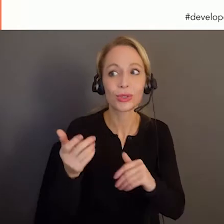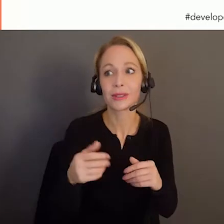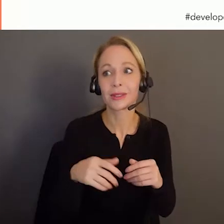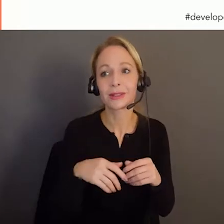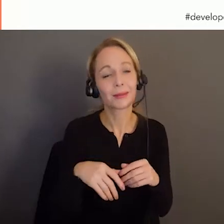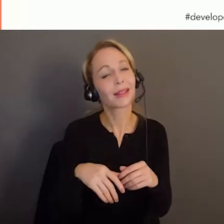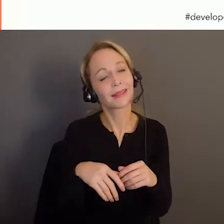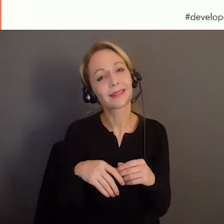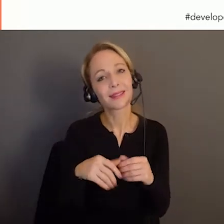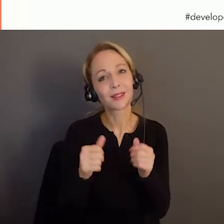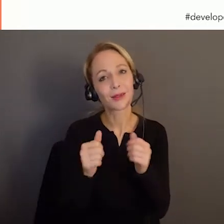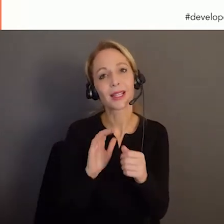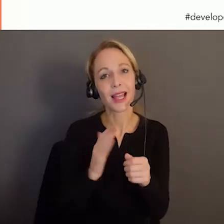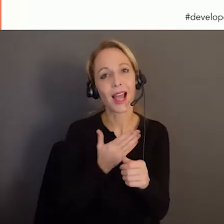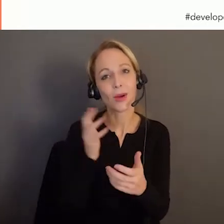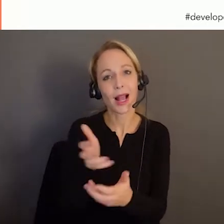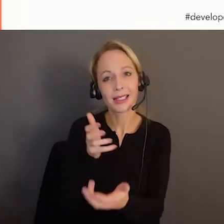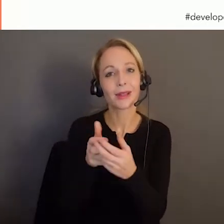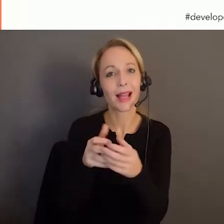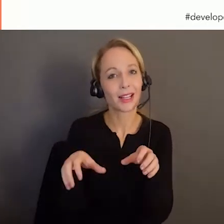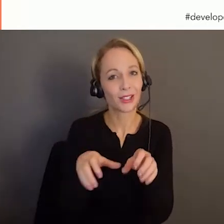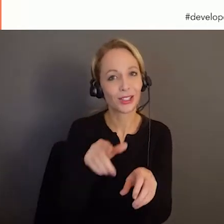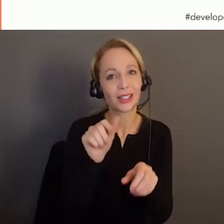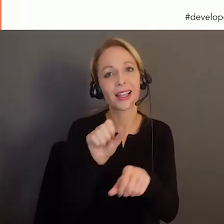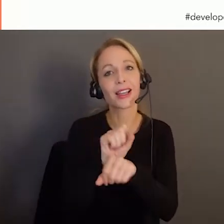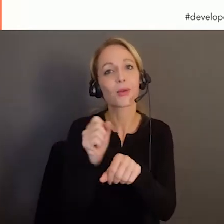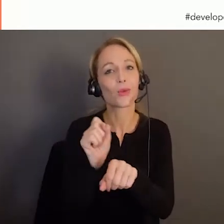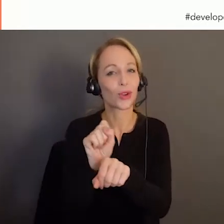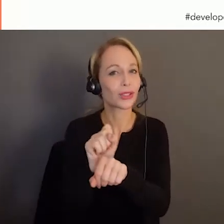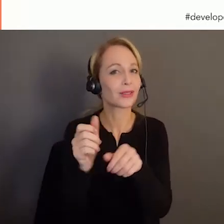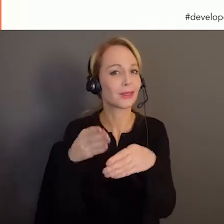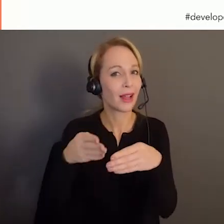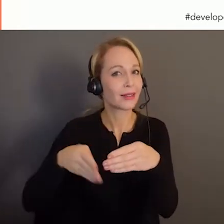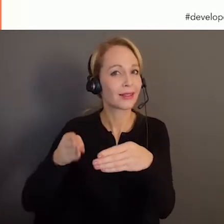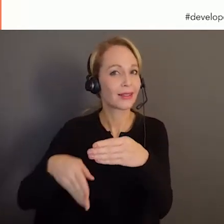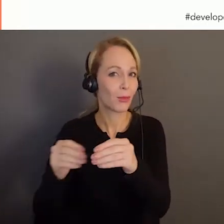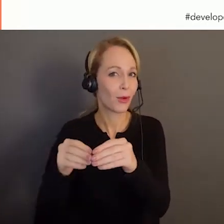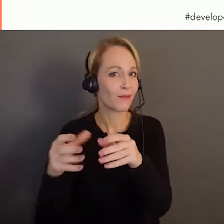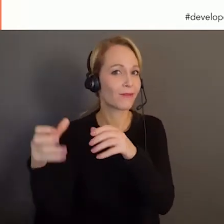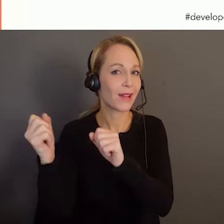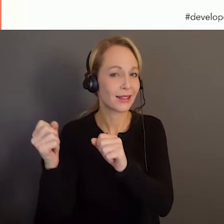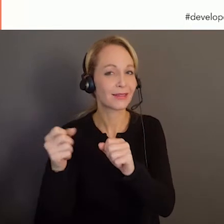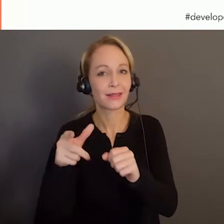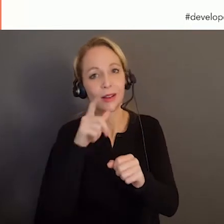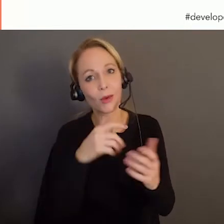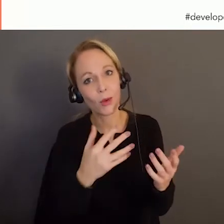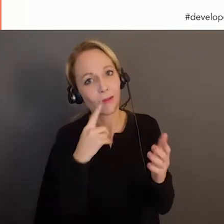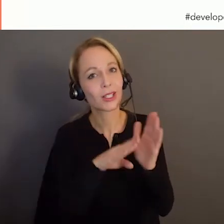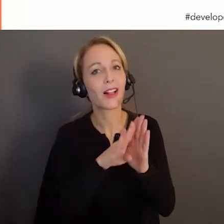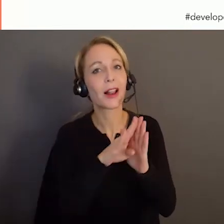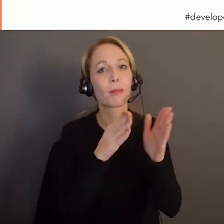AND WITH THE CUSTOMER ACTIONS THEY CAN GET THEIR WORK